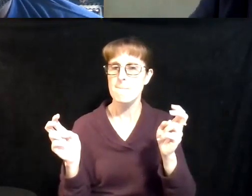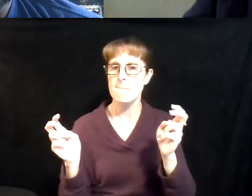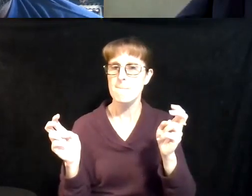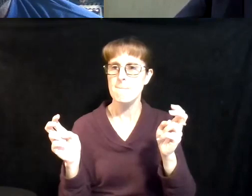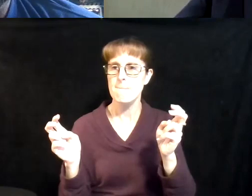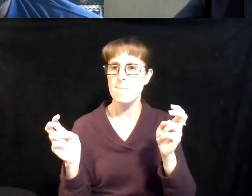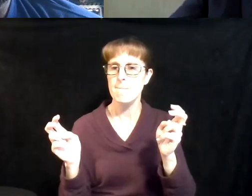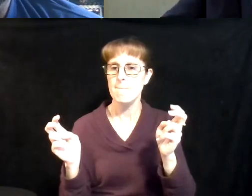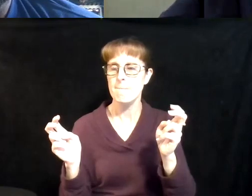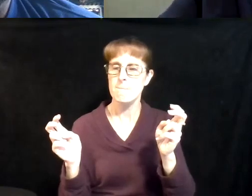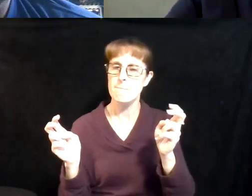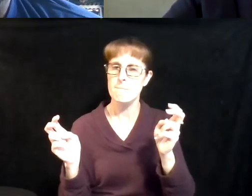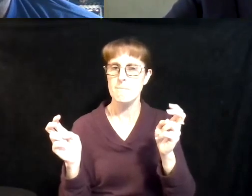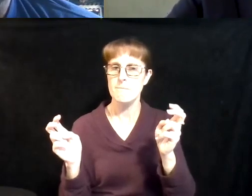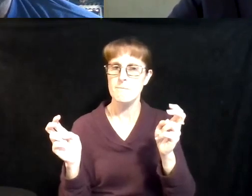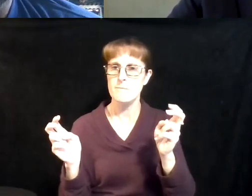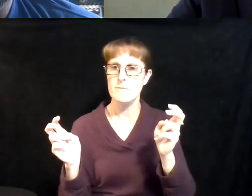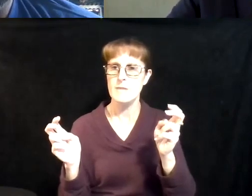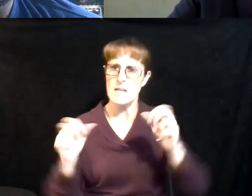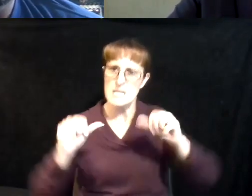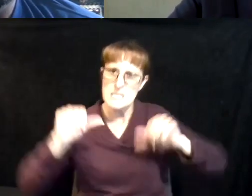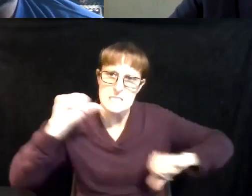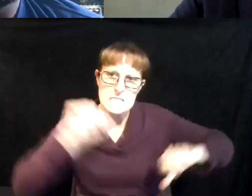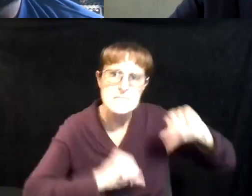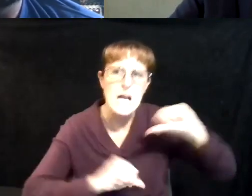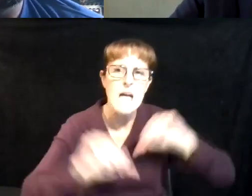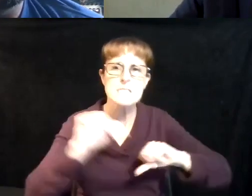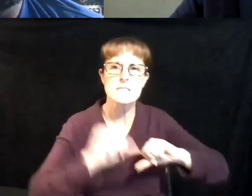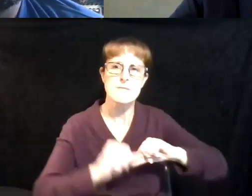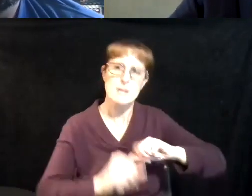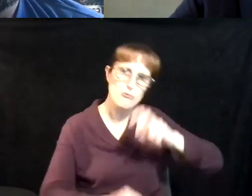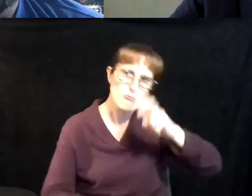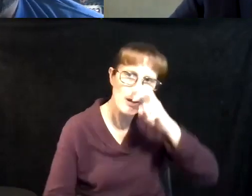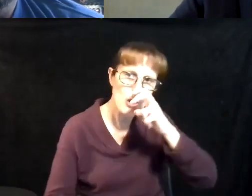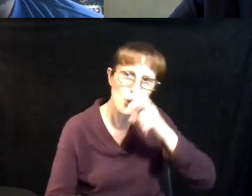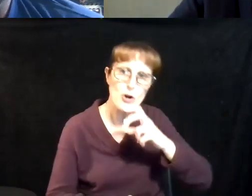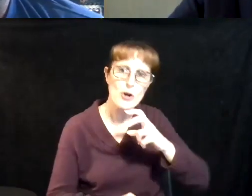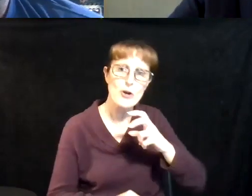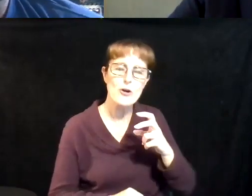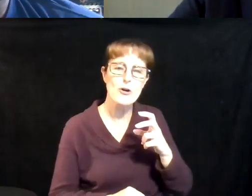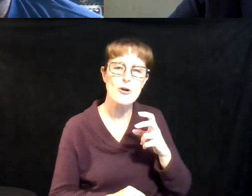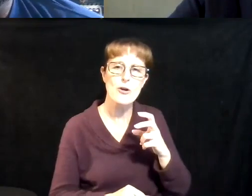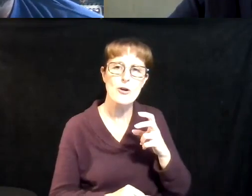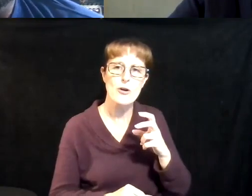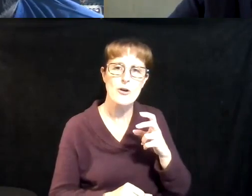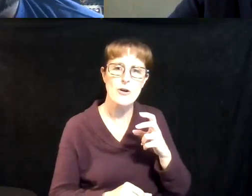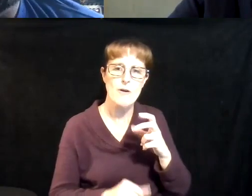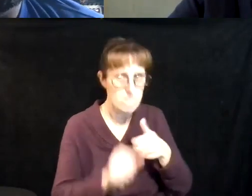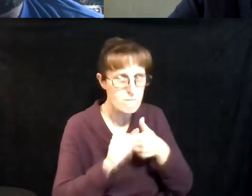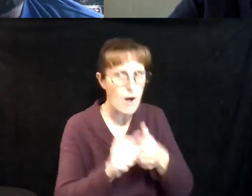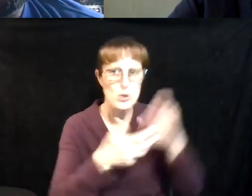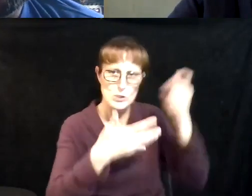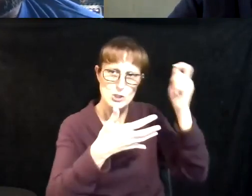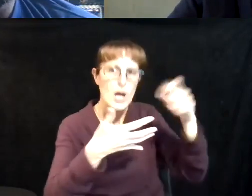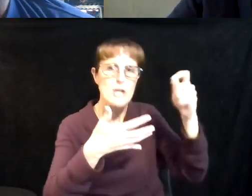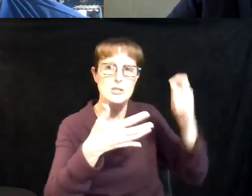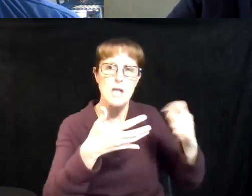on scientific rigor to the exclusion of all consideration of values or morality.